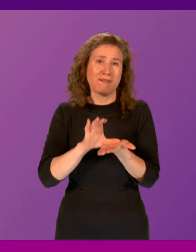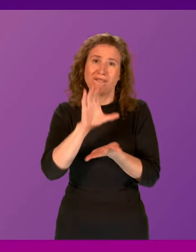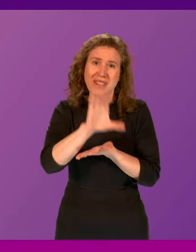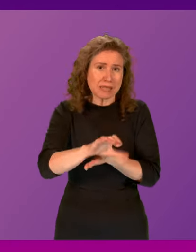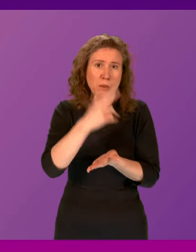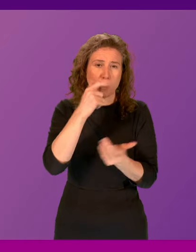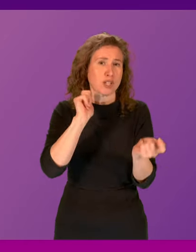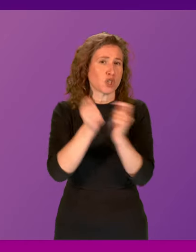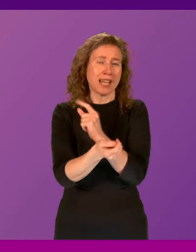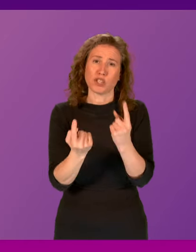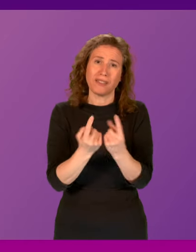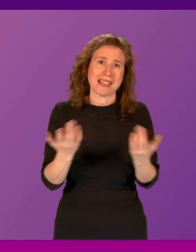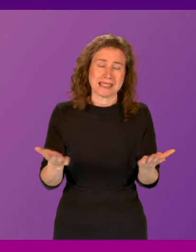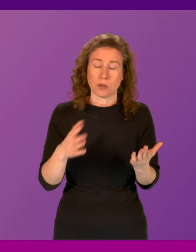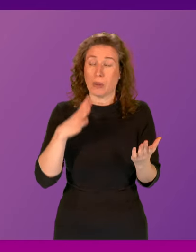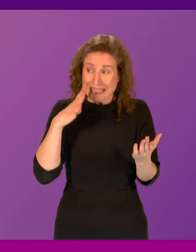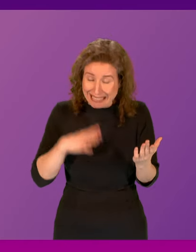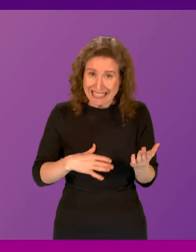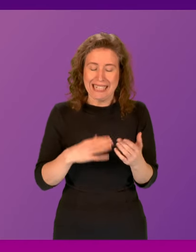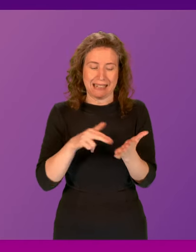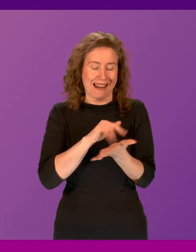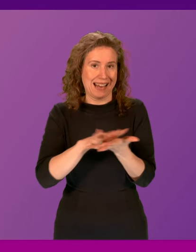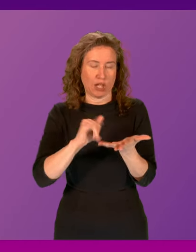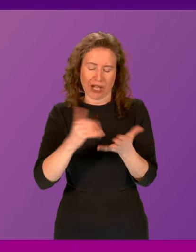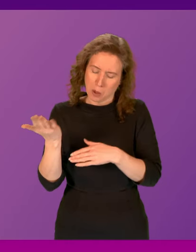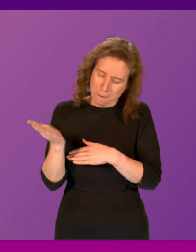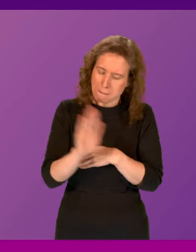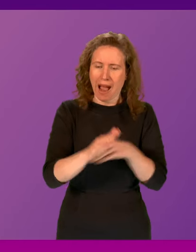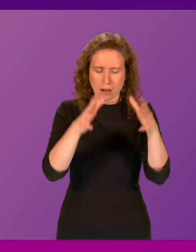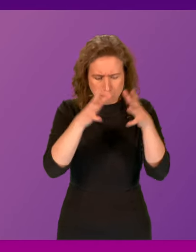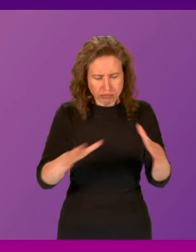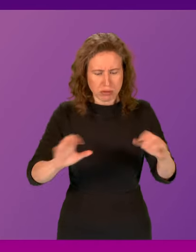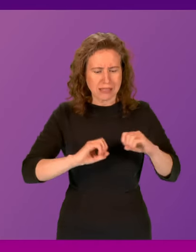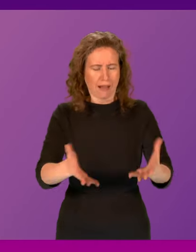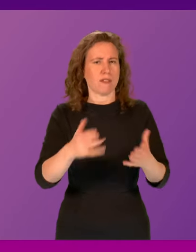that we will be able to recover the services that our NHS provides for children and young people.